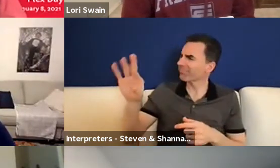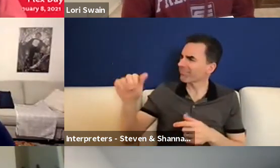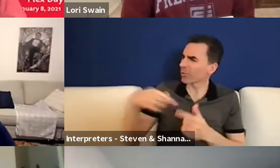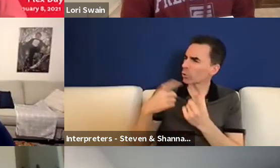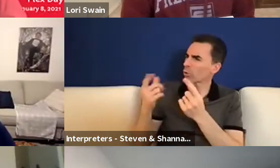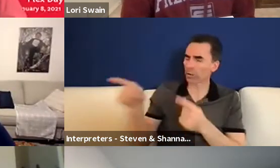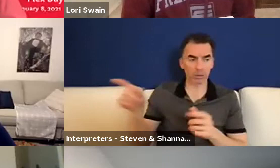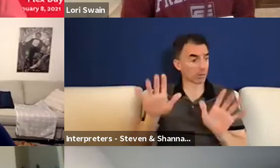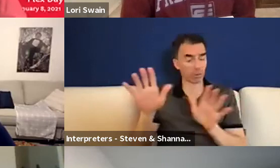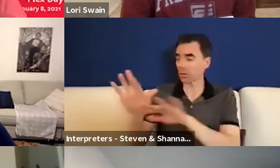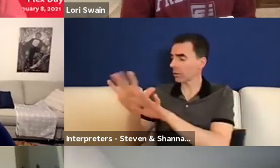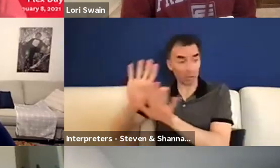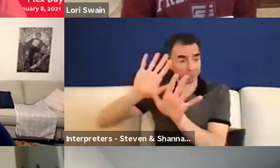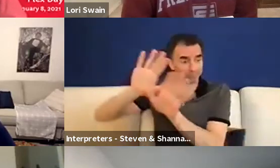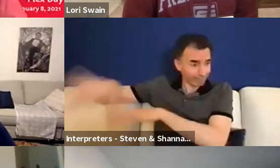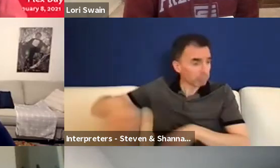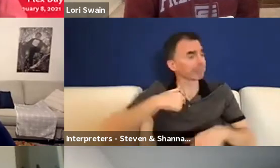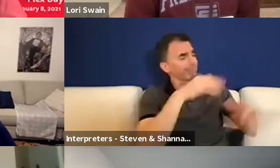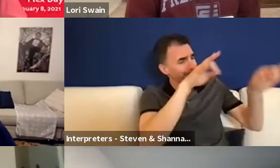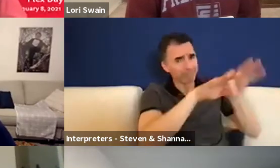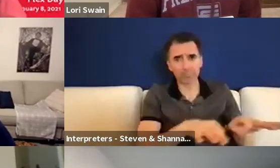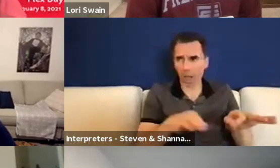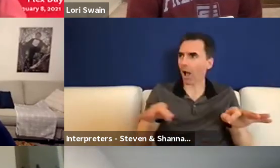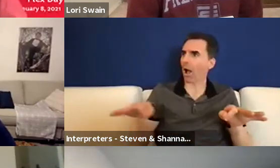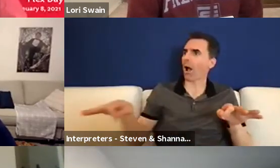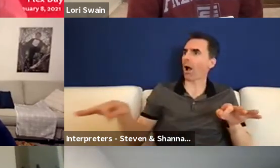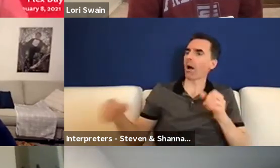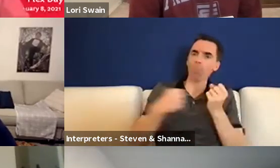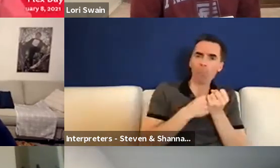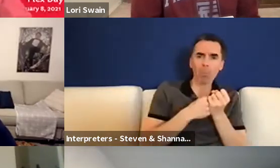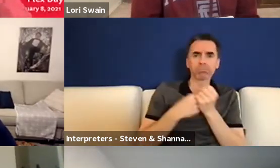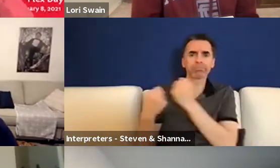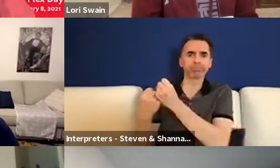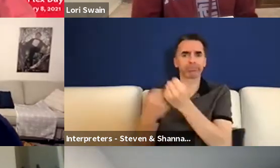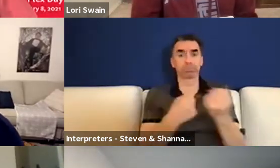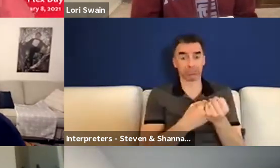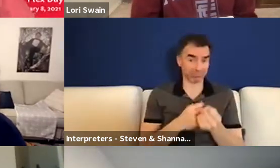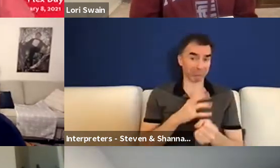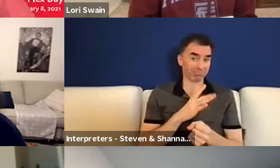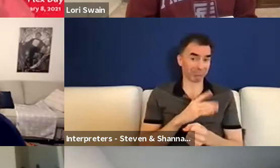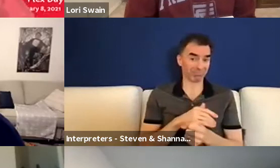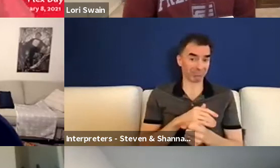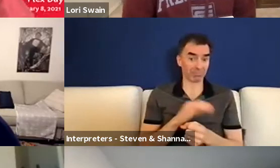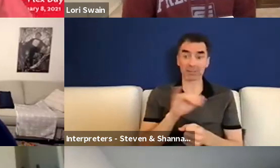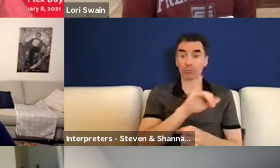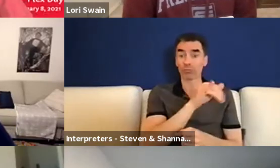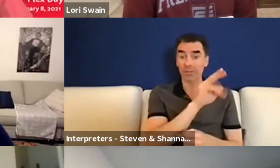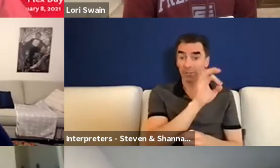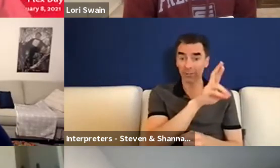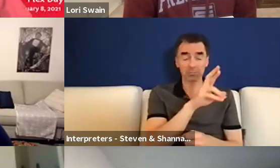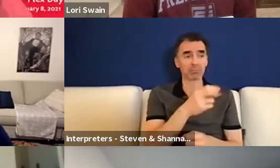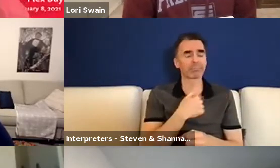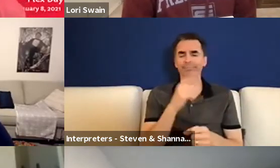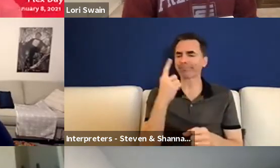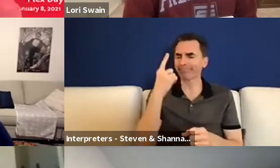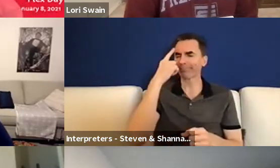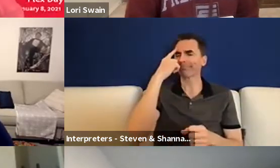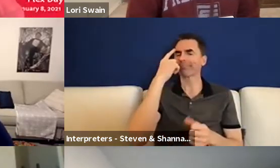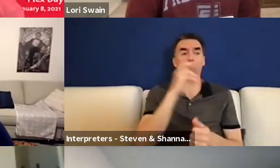process. And I just feel like in the same thing, Lydia, with Jennifer, like anytime I have a question or carry even virtually from